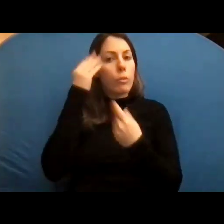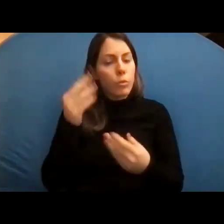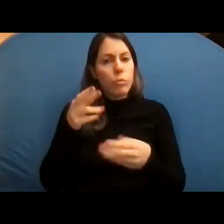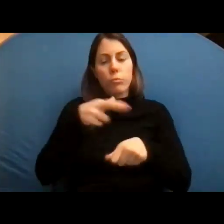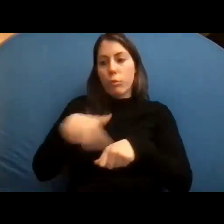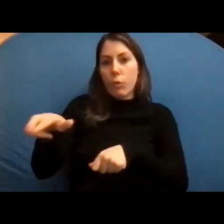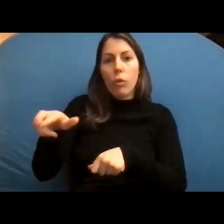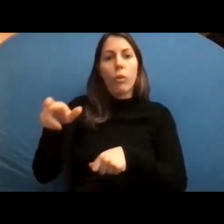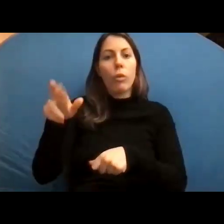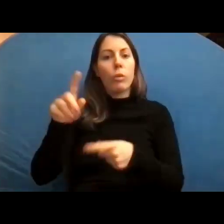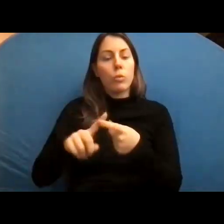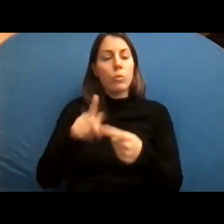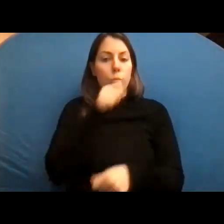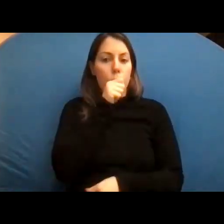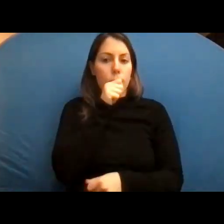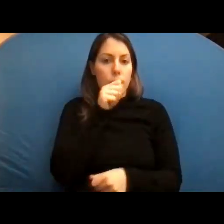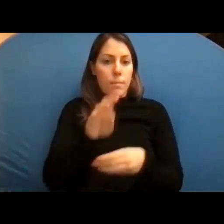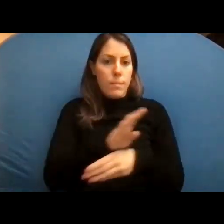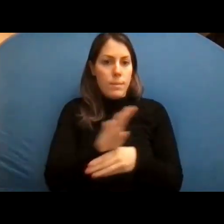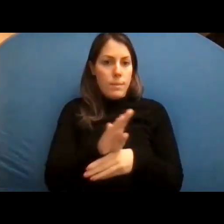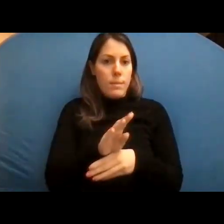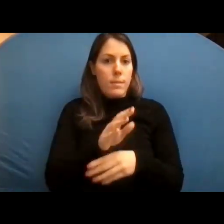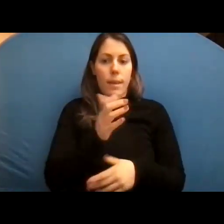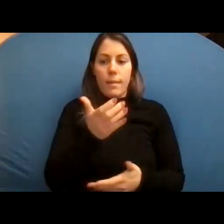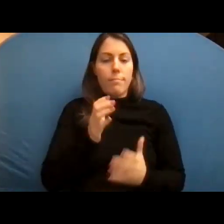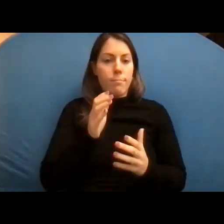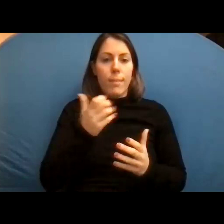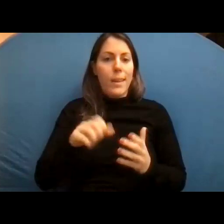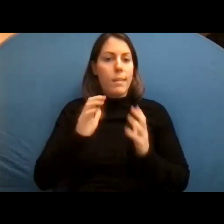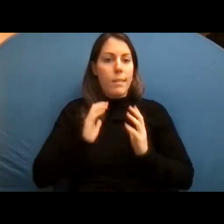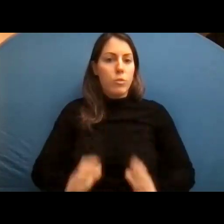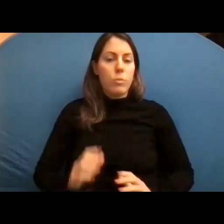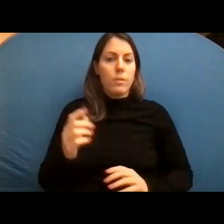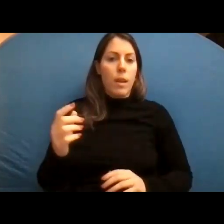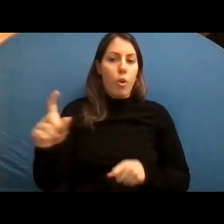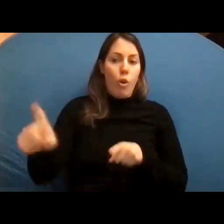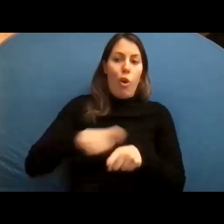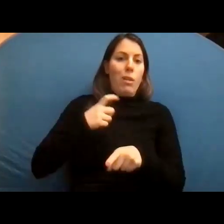and then we offer information and referral to private businesses and consumers who